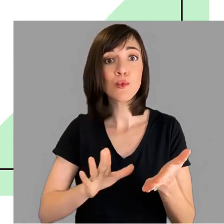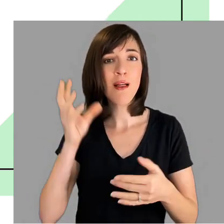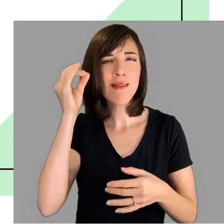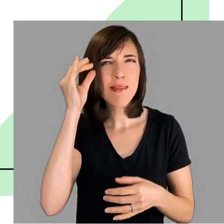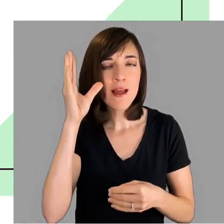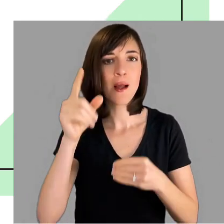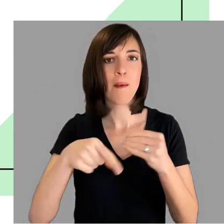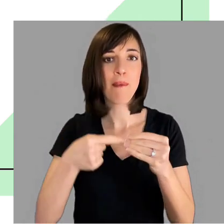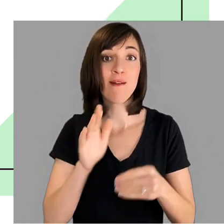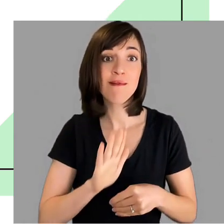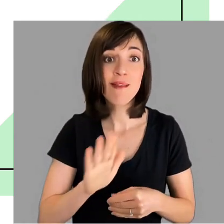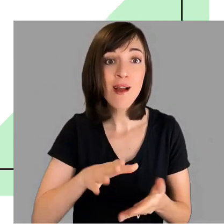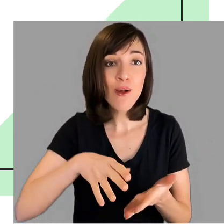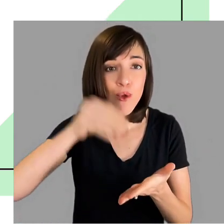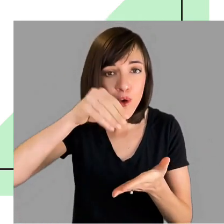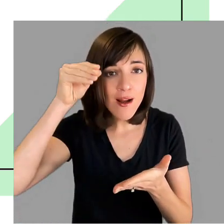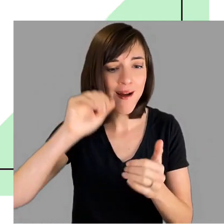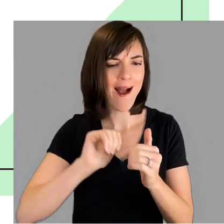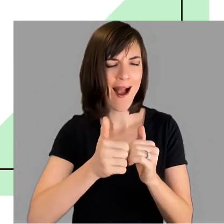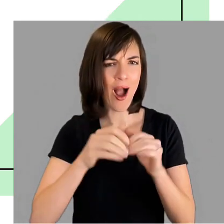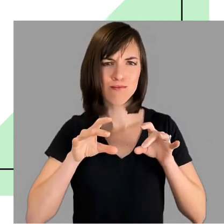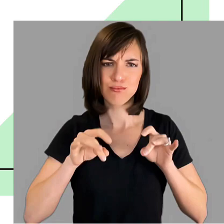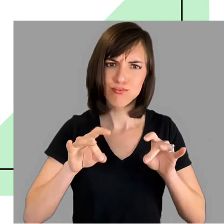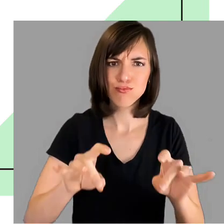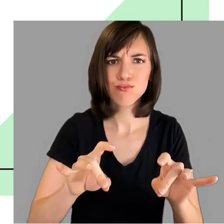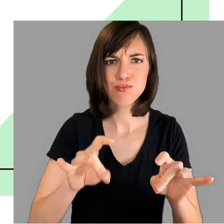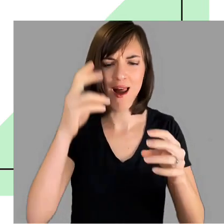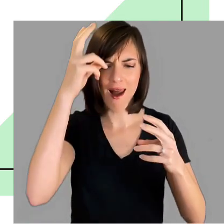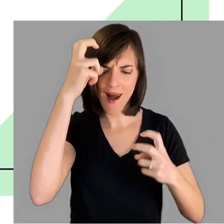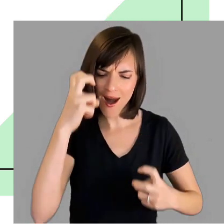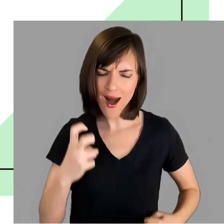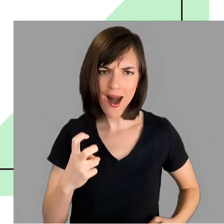their learning processes. Ask them questions like, "What strategies